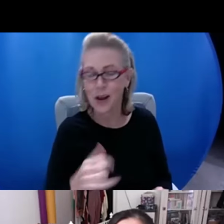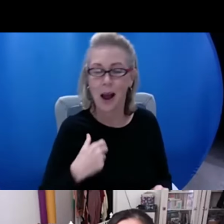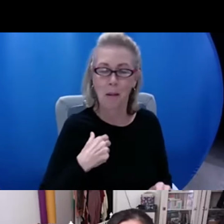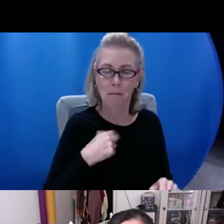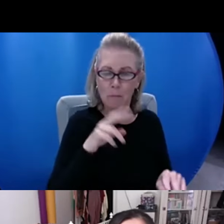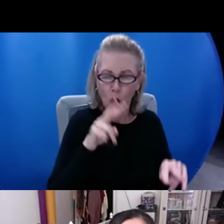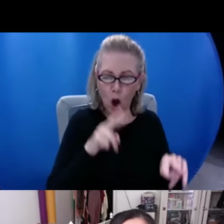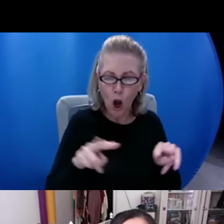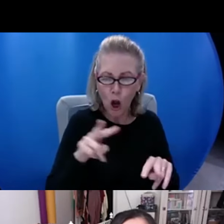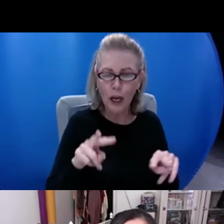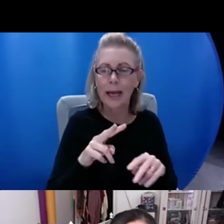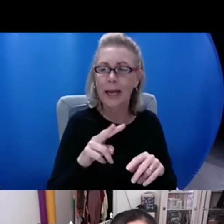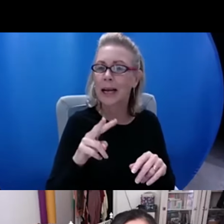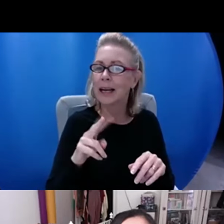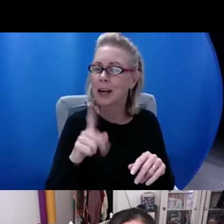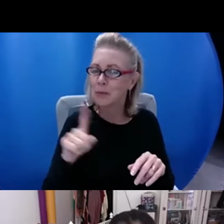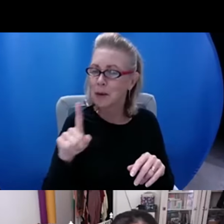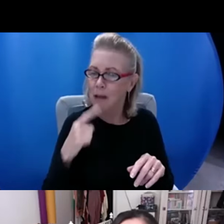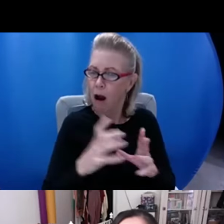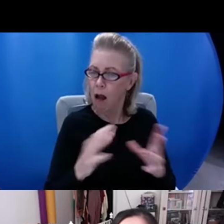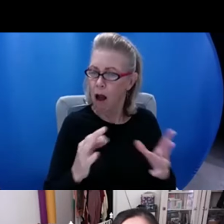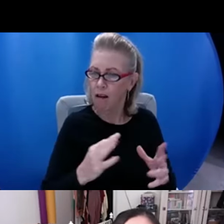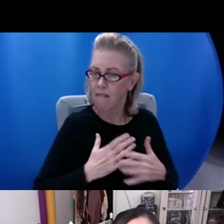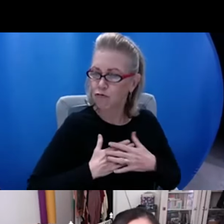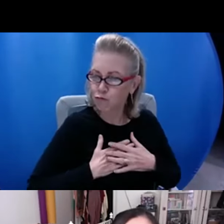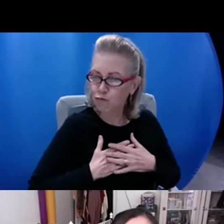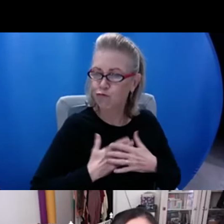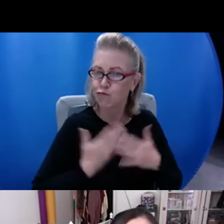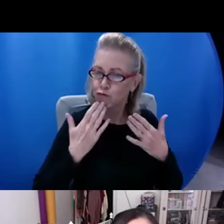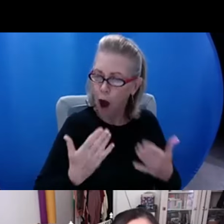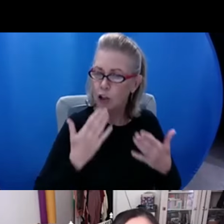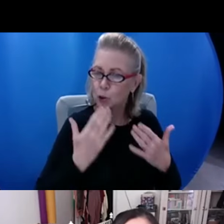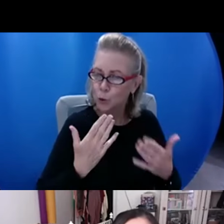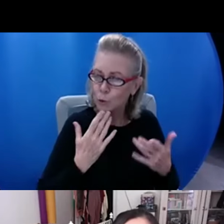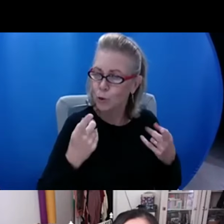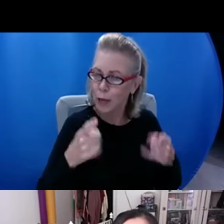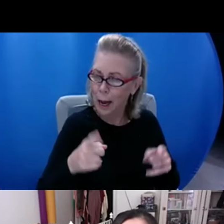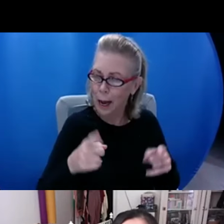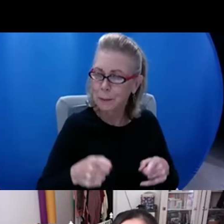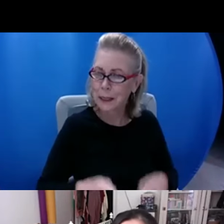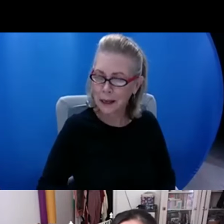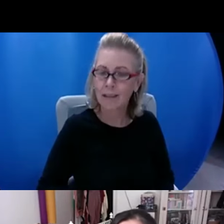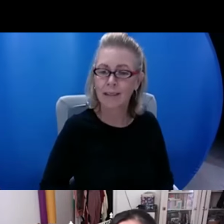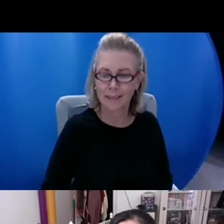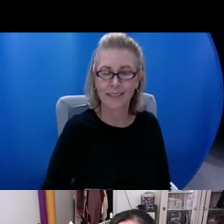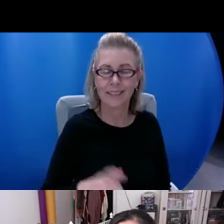So, there's a lot of gratitude happening. Yeah, thank you, Jason. I posted—I cleaned up and reposted